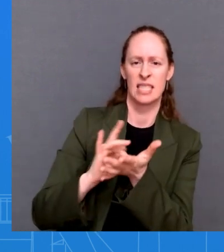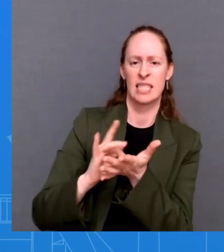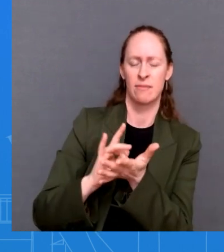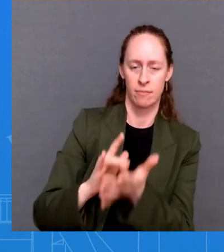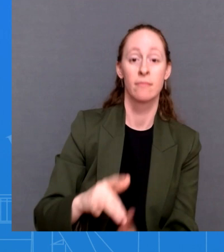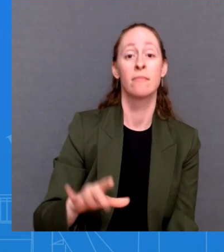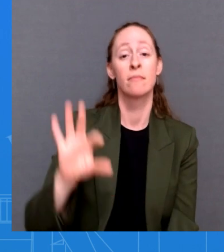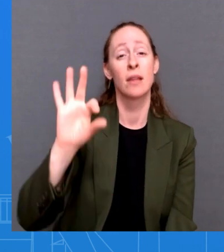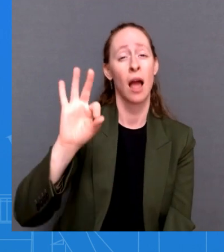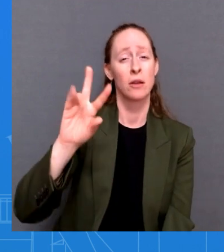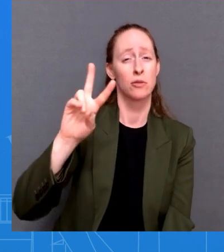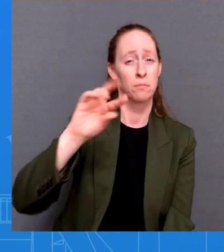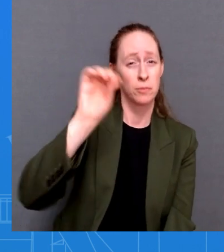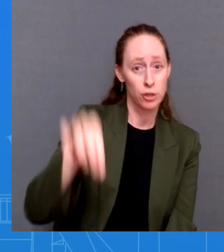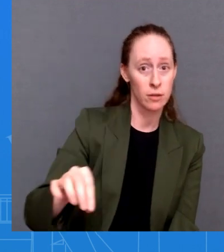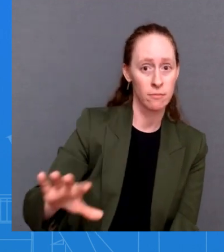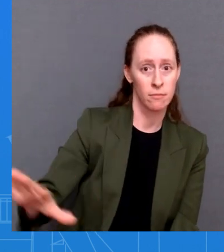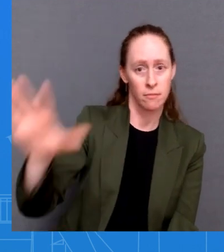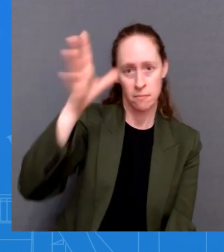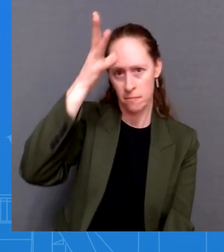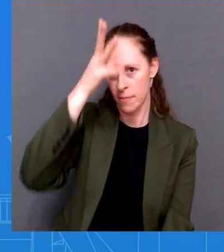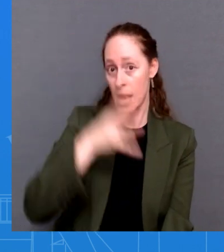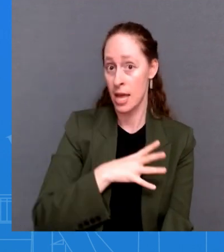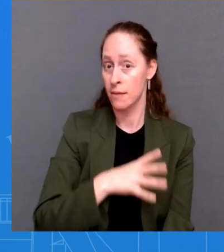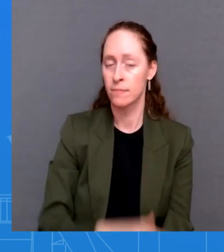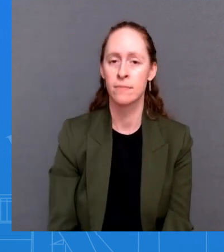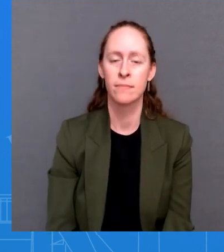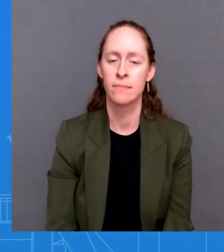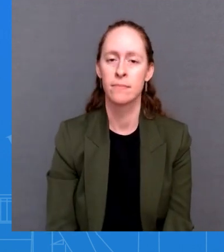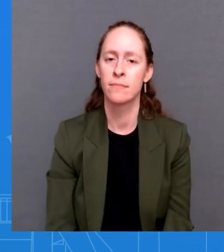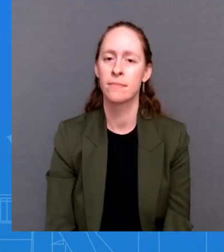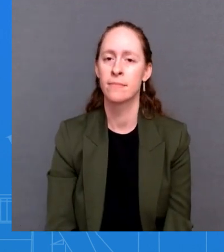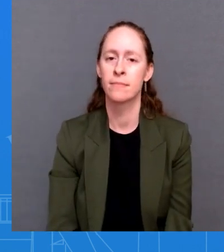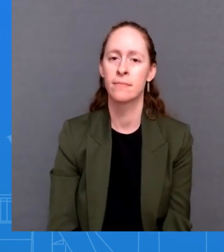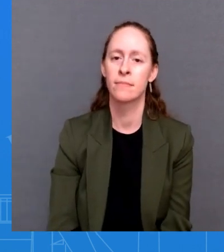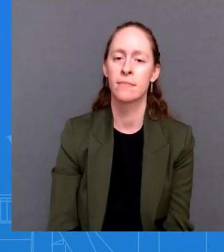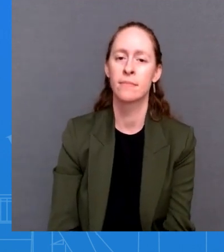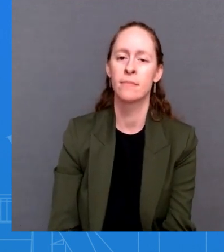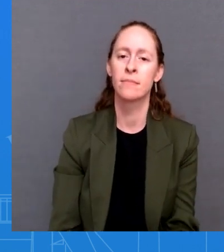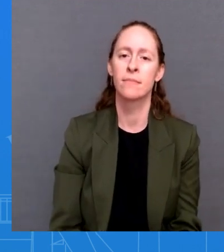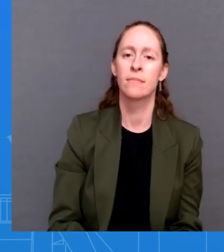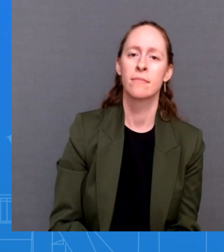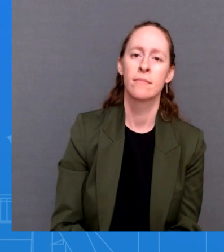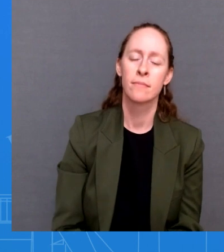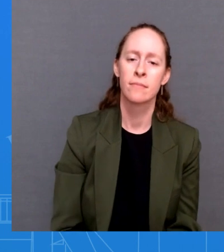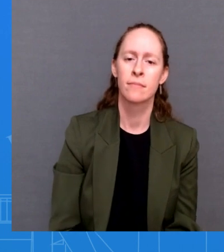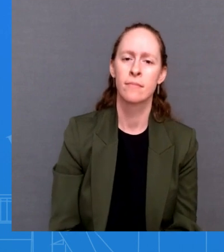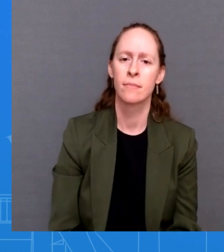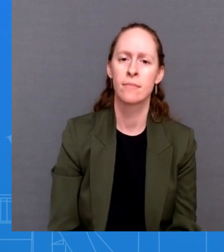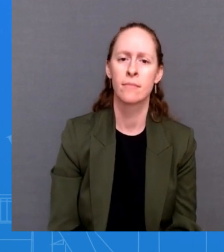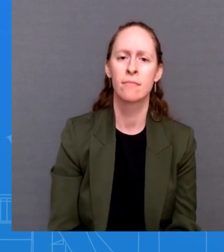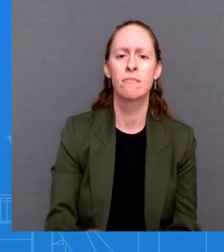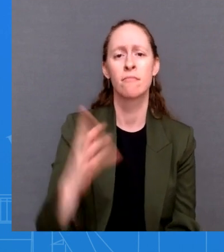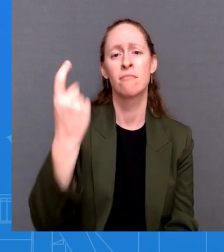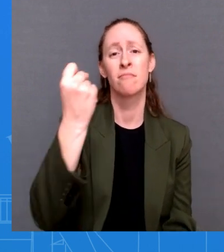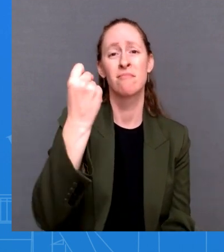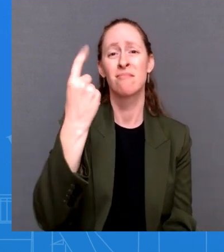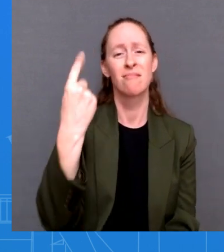Regrettably, we at the CDC are not receiving data by gender and are unable to report it as such. Those who are white represent